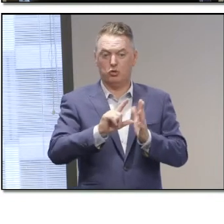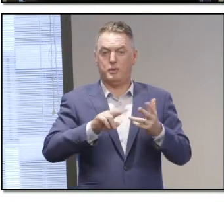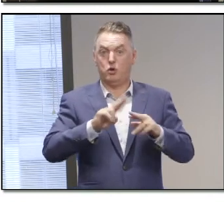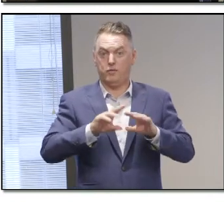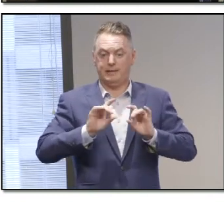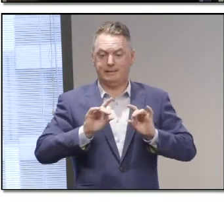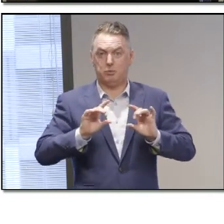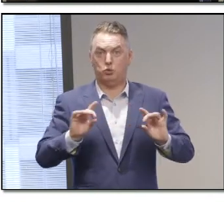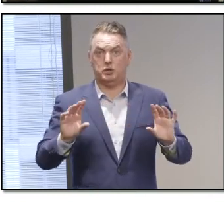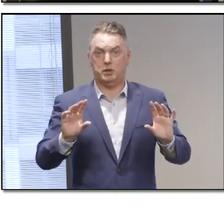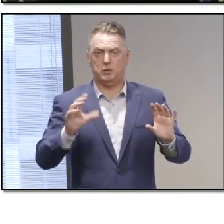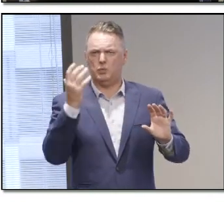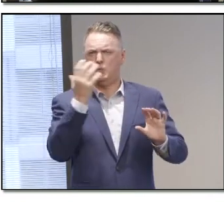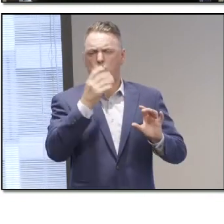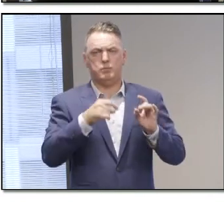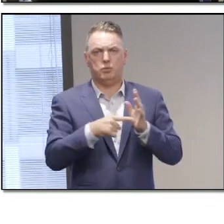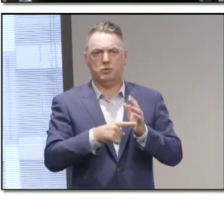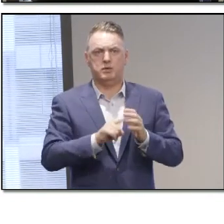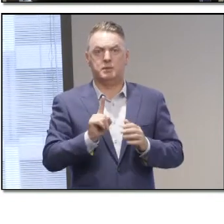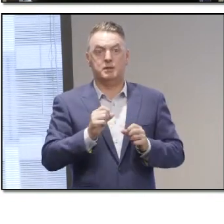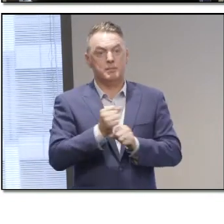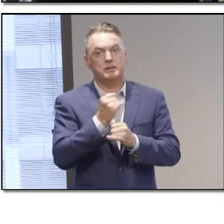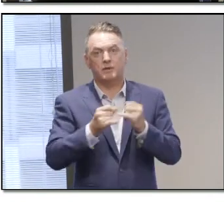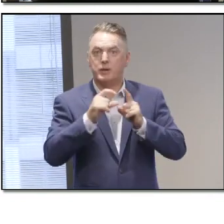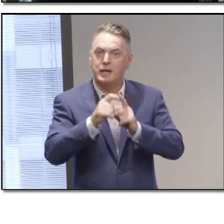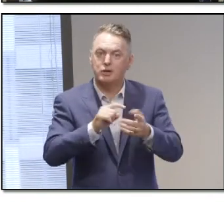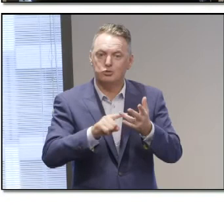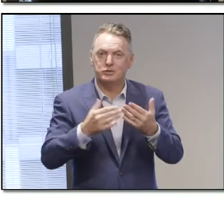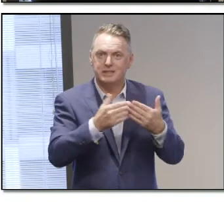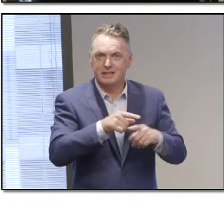and makes it much more complicated of course to study these sorts of things, and that's